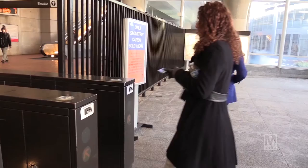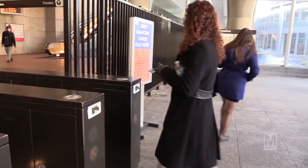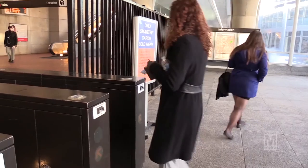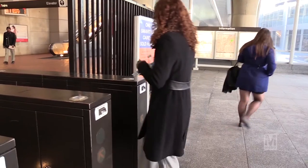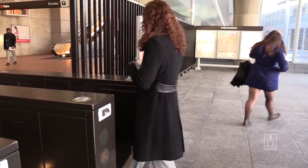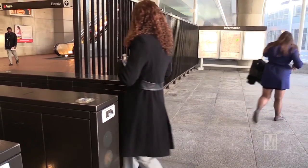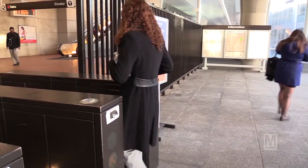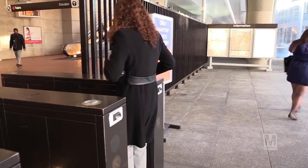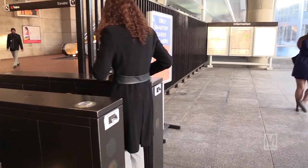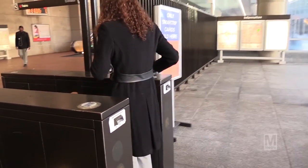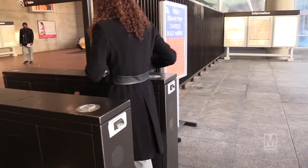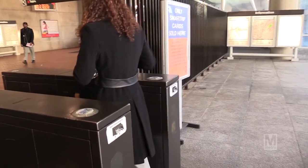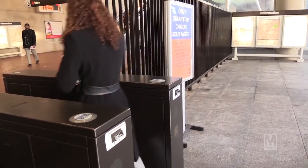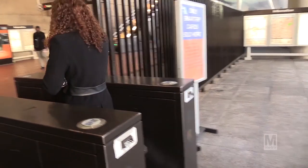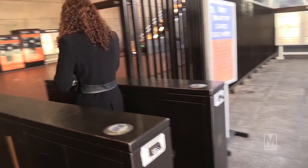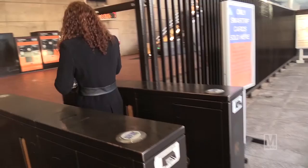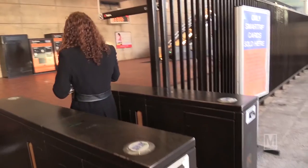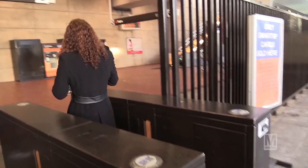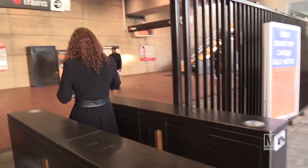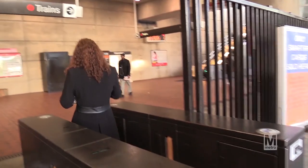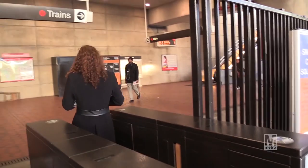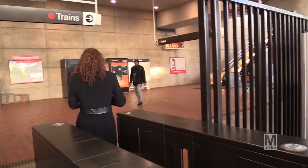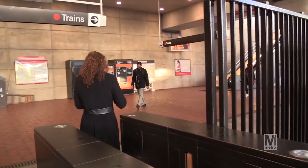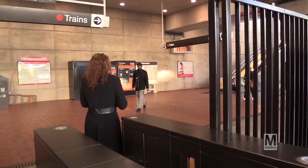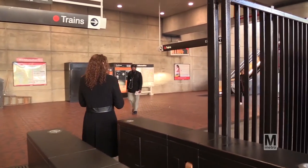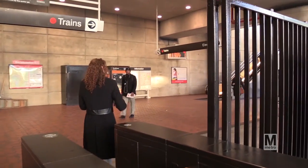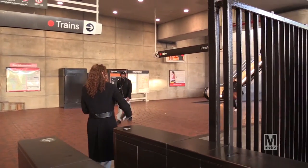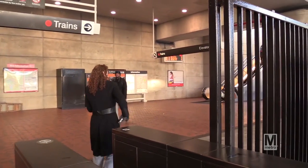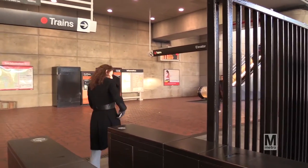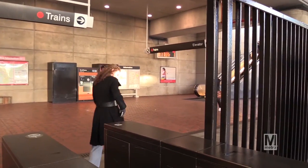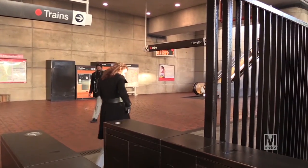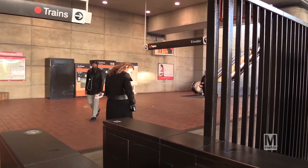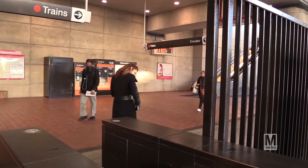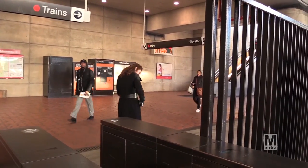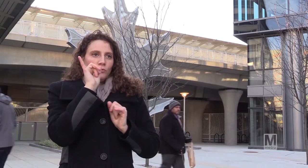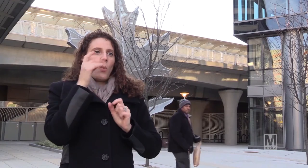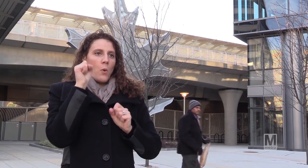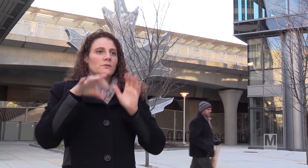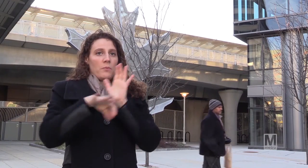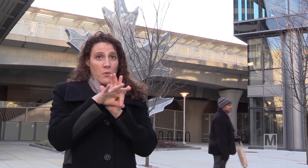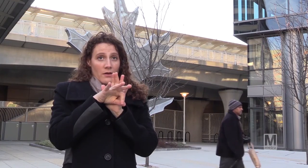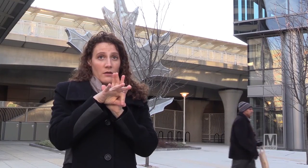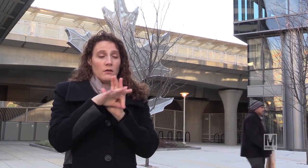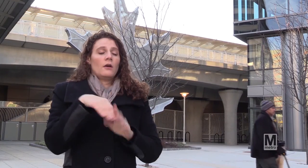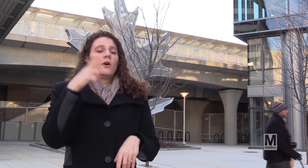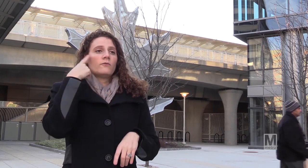making sure there's equal access to the workplace, equal access for education.